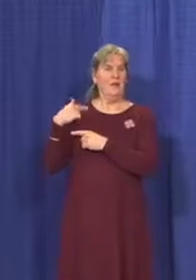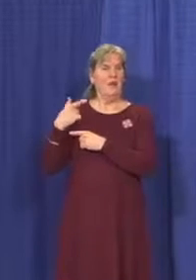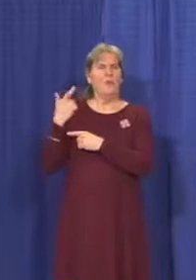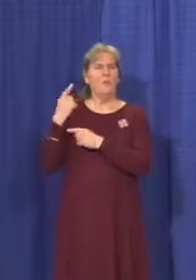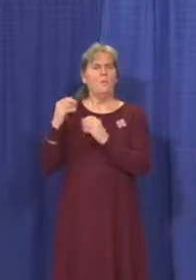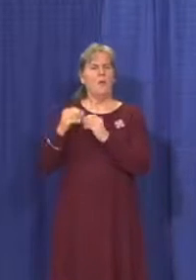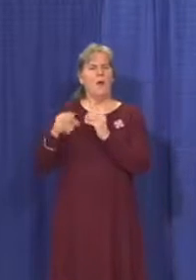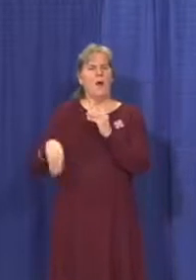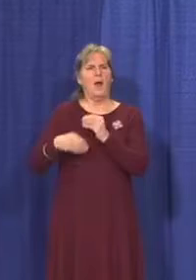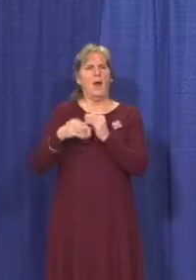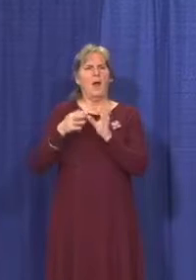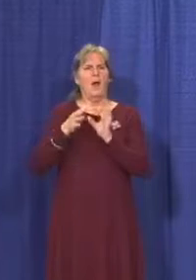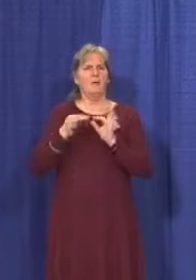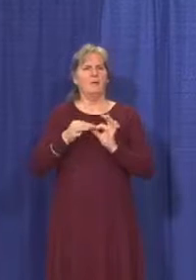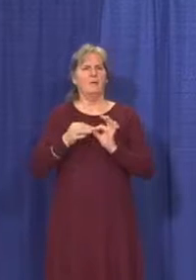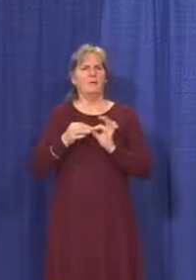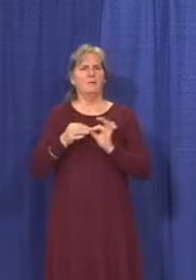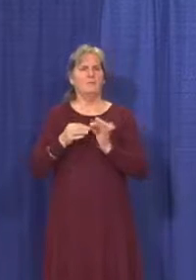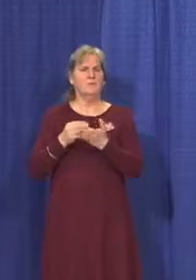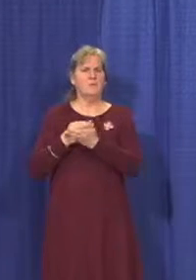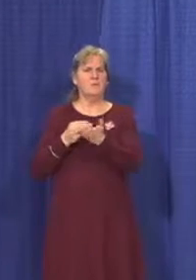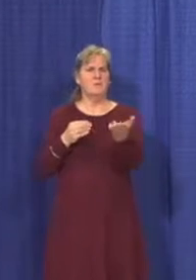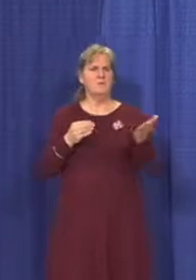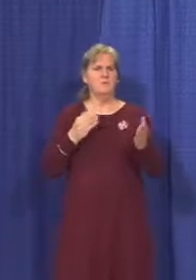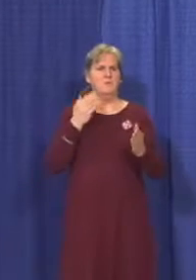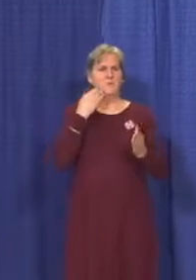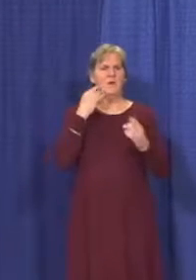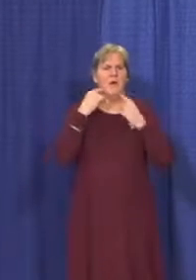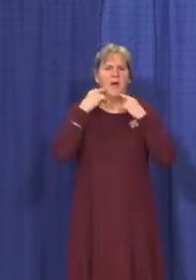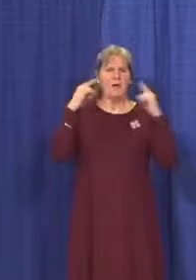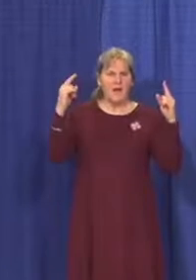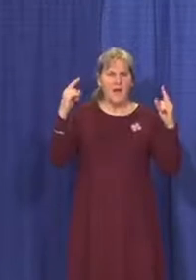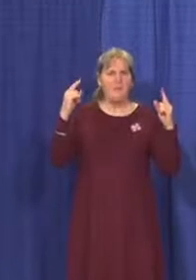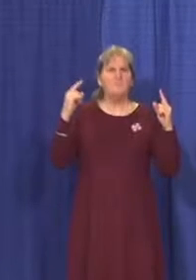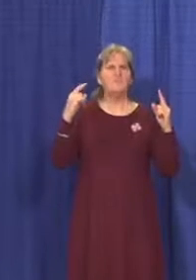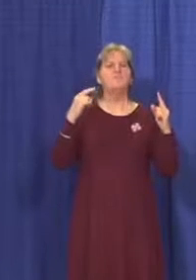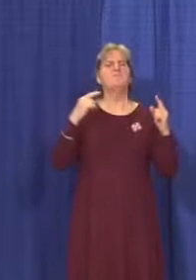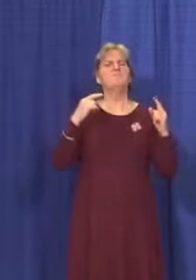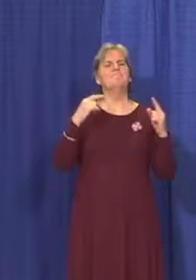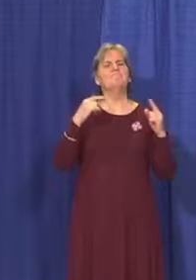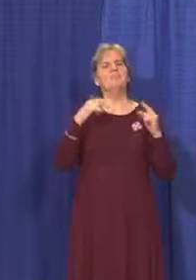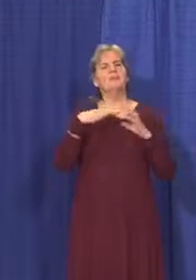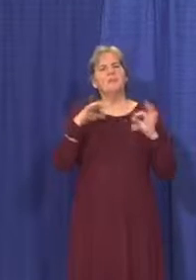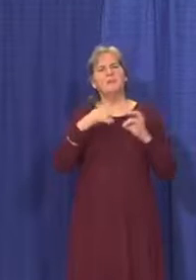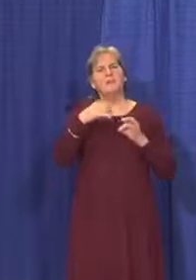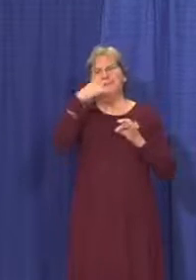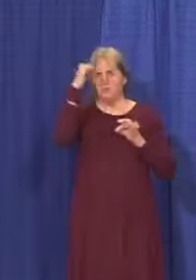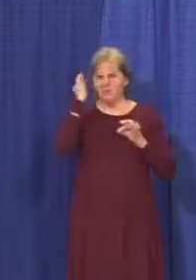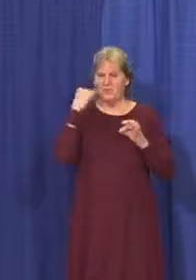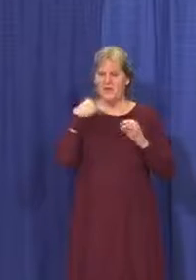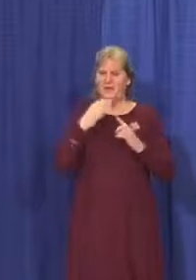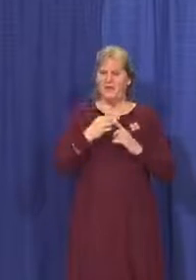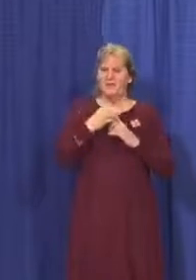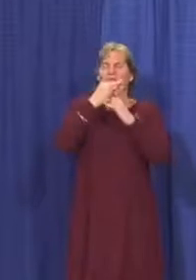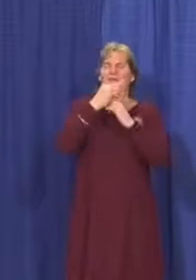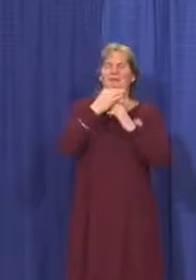I can just and this by also saying, the reporters will now from a number of announcements we made, we mentioned how Yukon